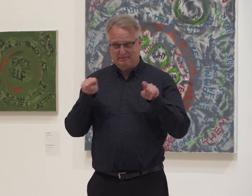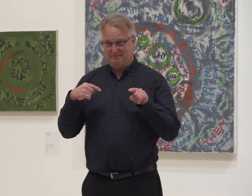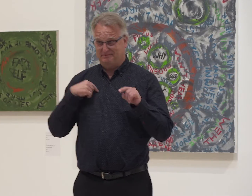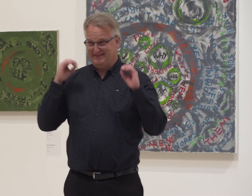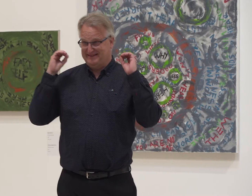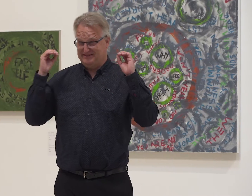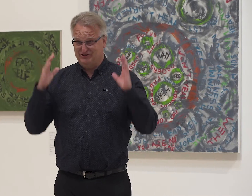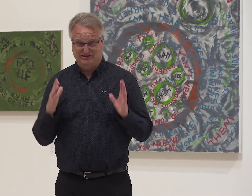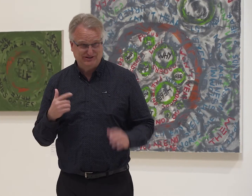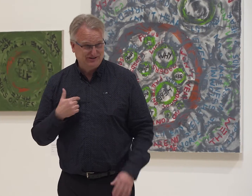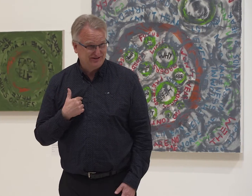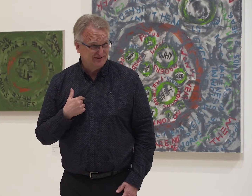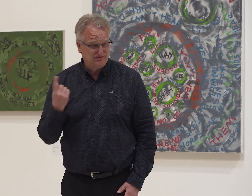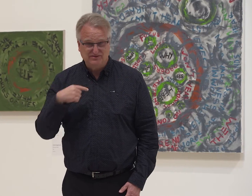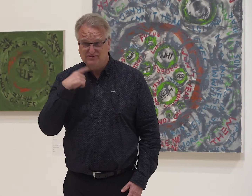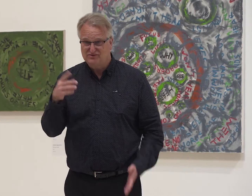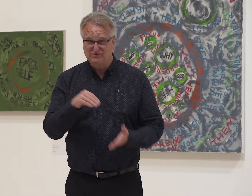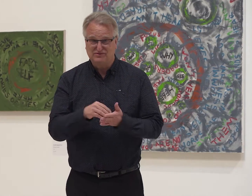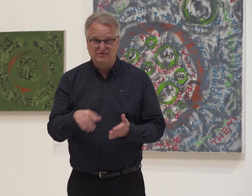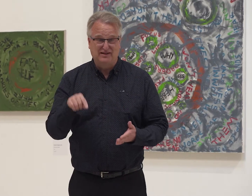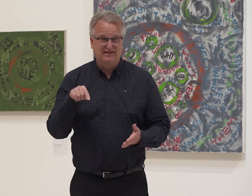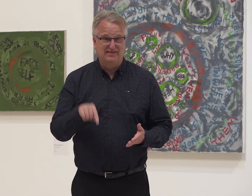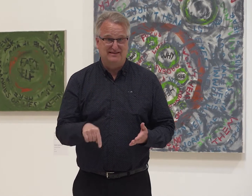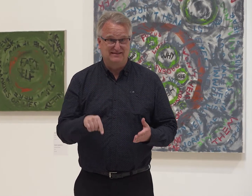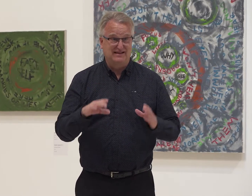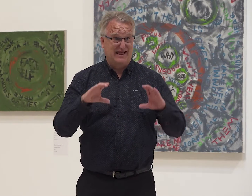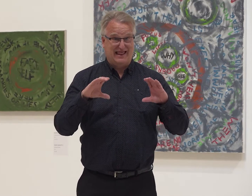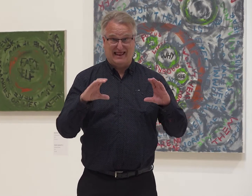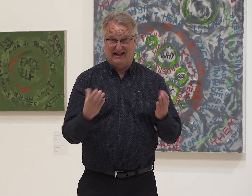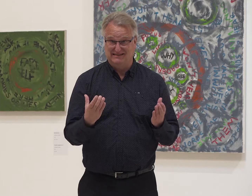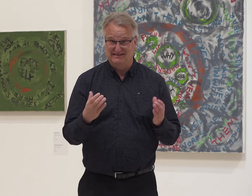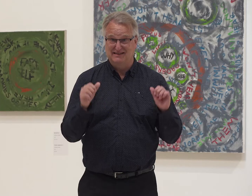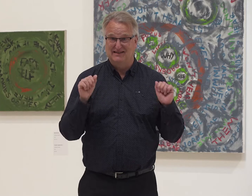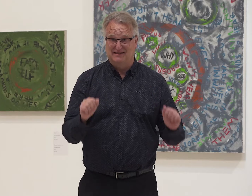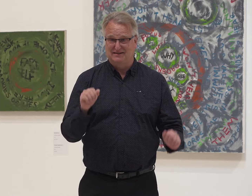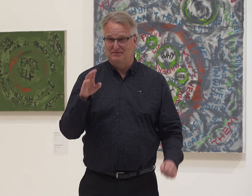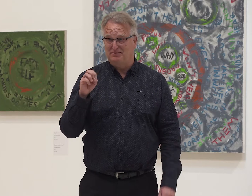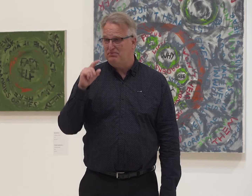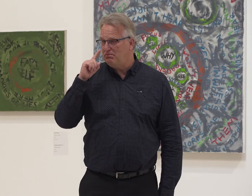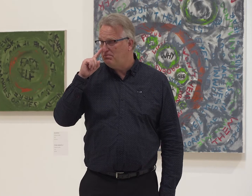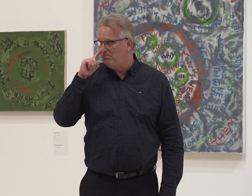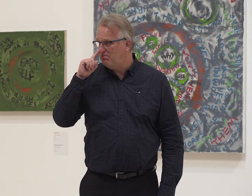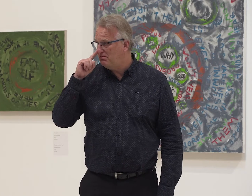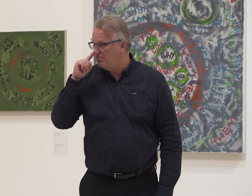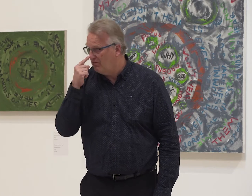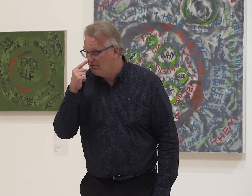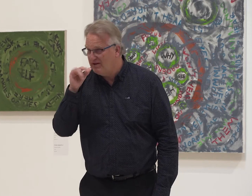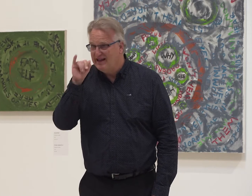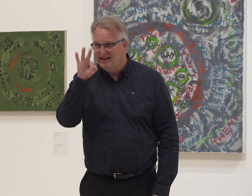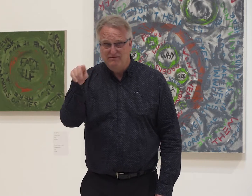It sort of parallels my teaching when I tell my students, "You know, this class might be boring